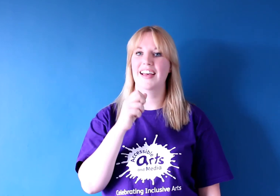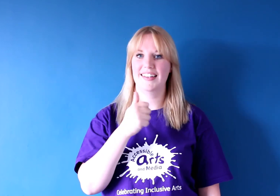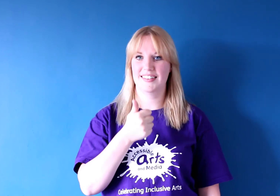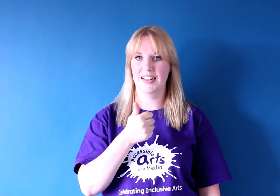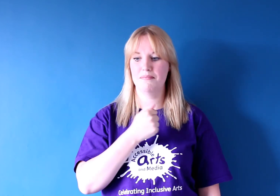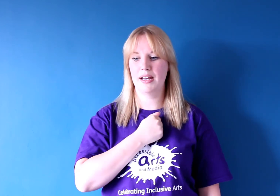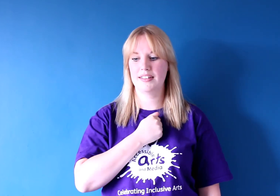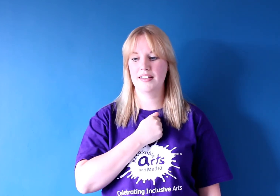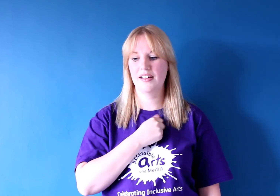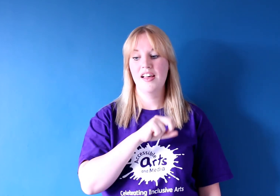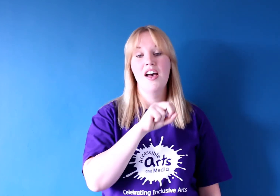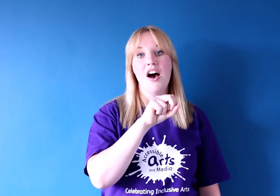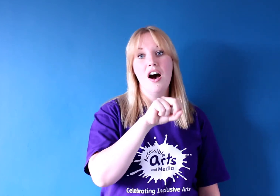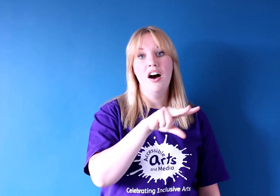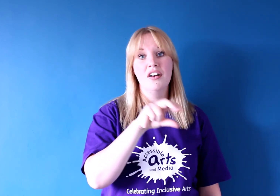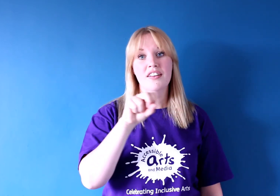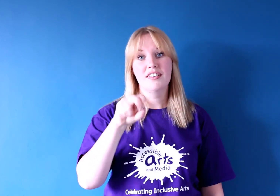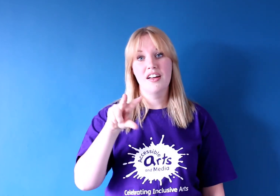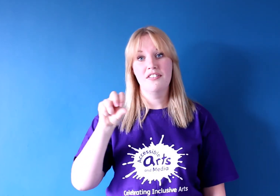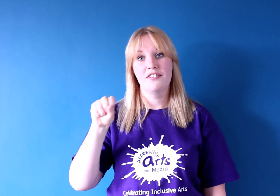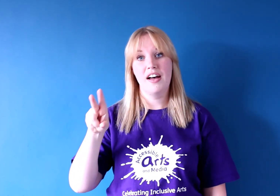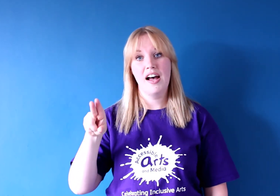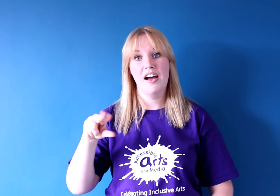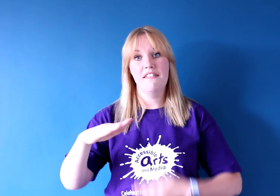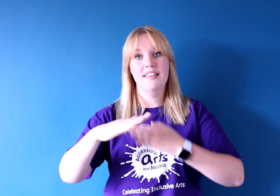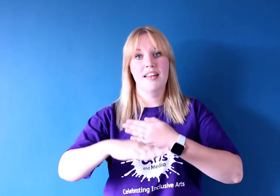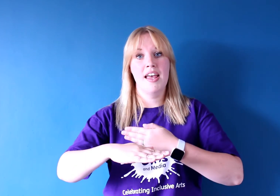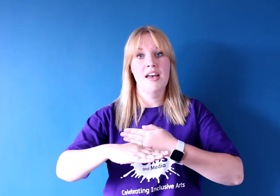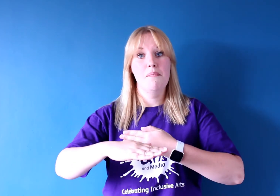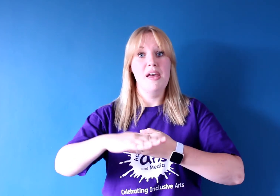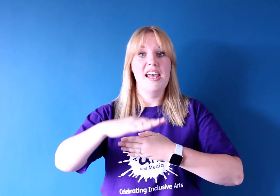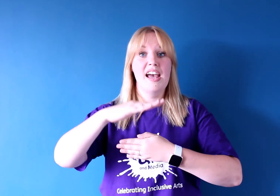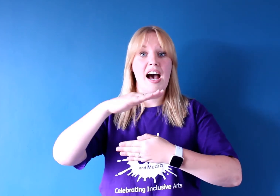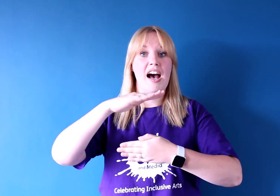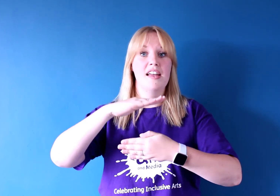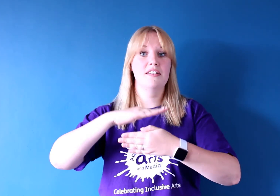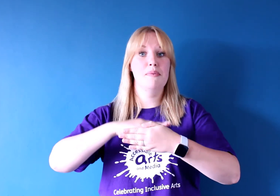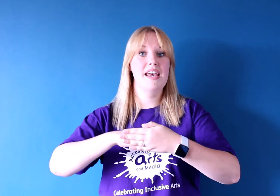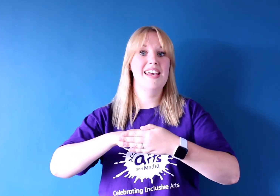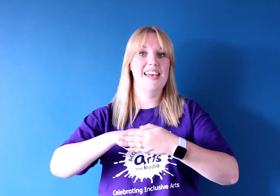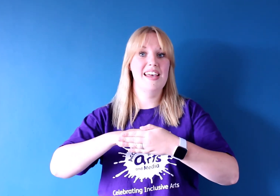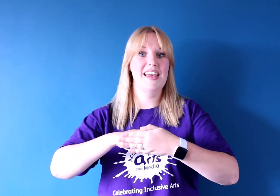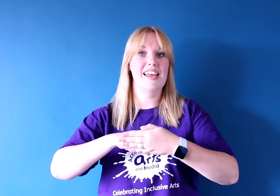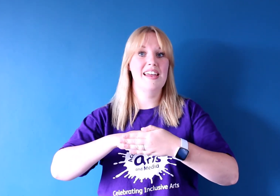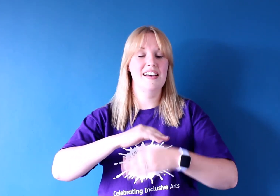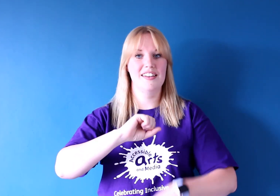Excellent my turn. On safari, stay behind me.